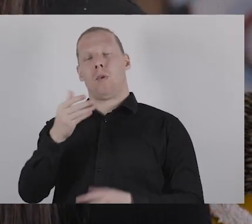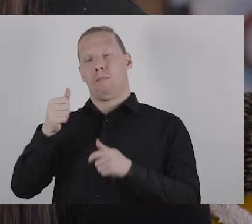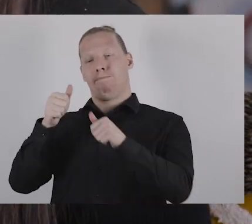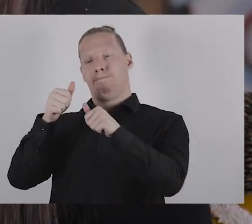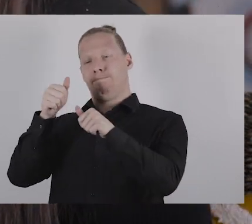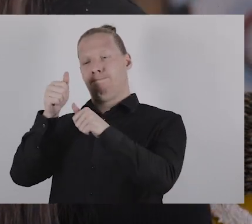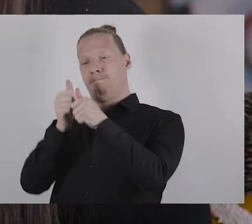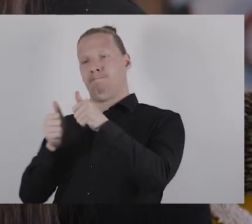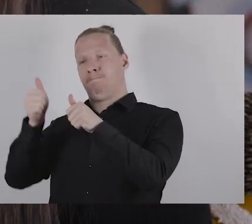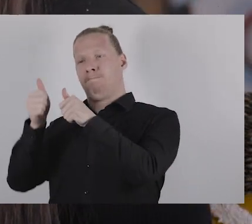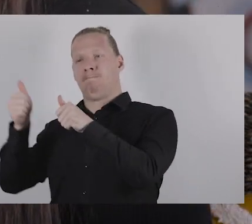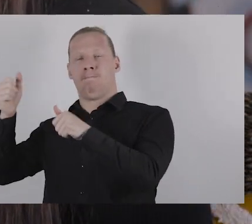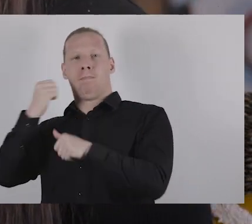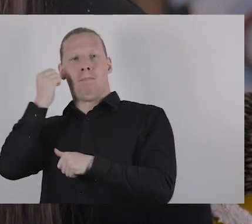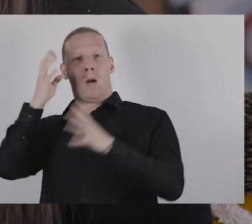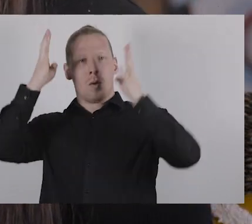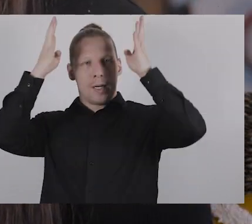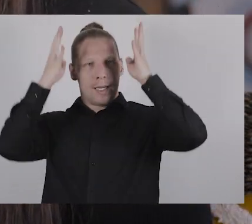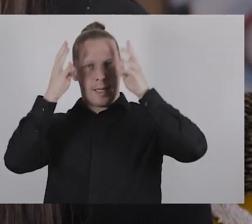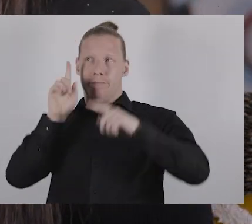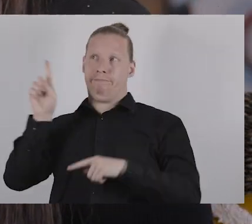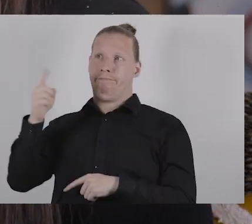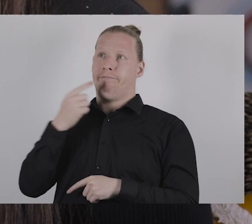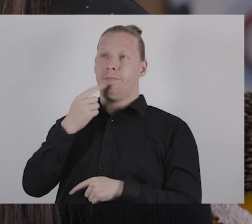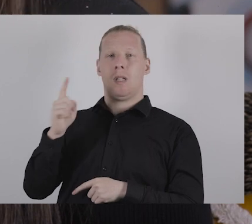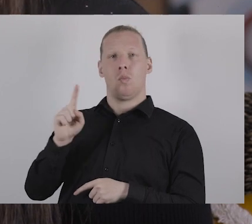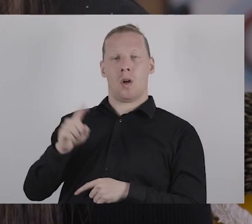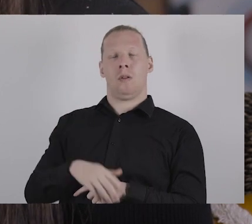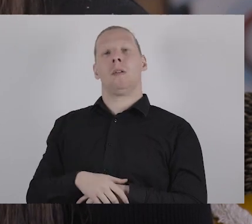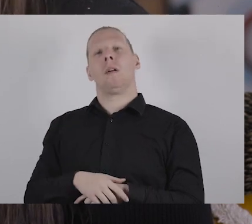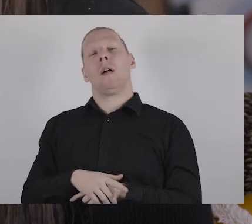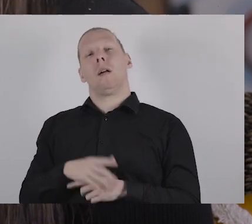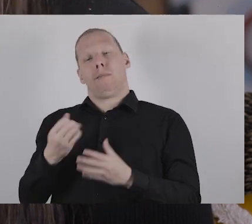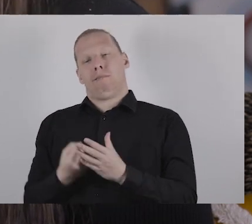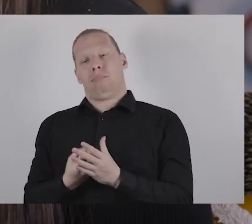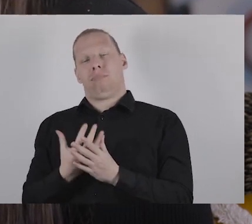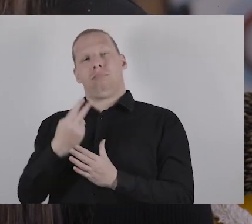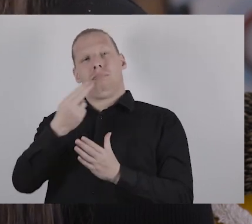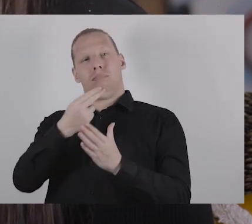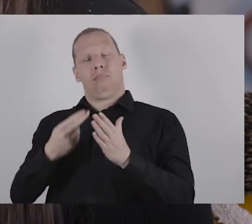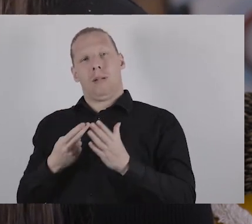IN TE REO MĀORI: King Tāwhiao proclaimed, 'May the arts prosper; may they be thrive; may they develop —